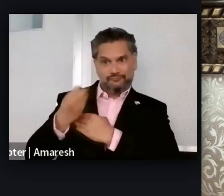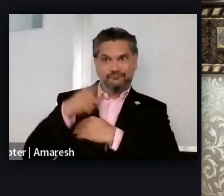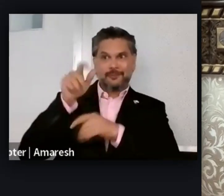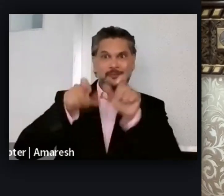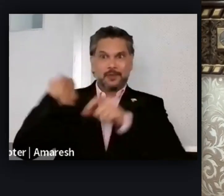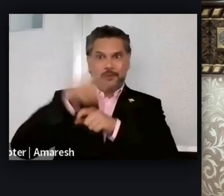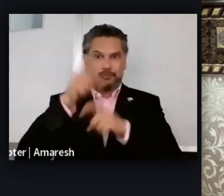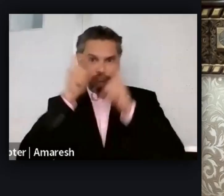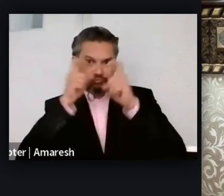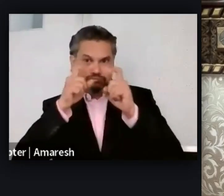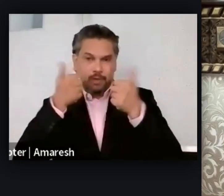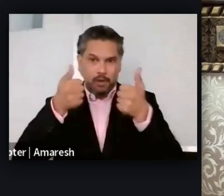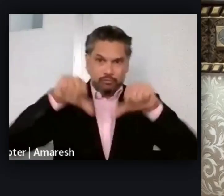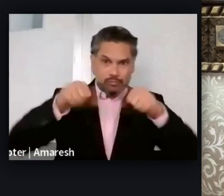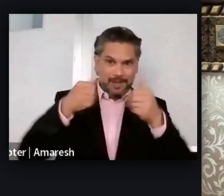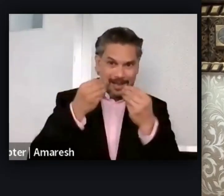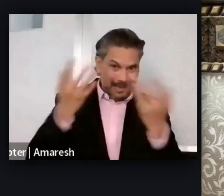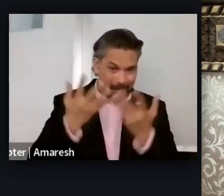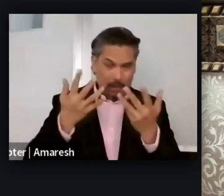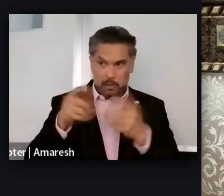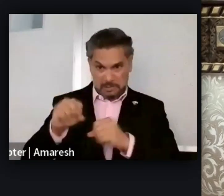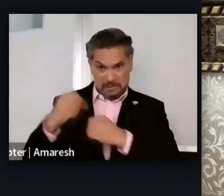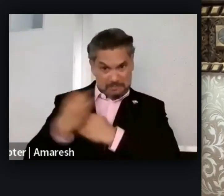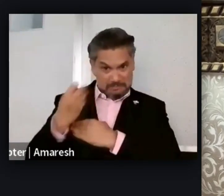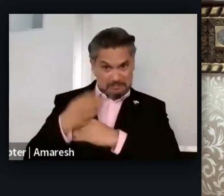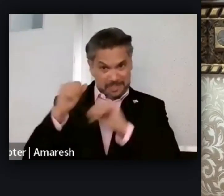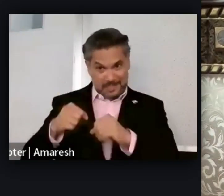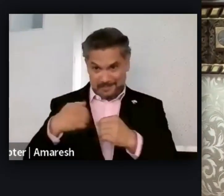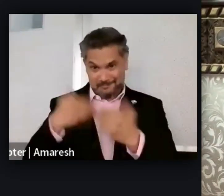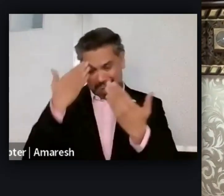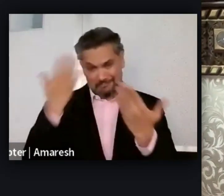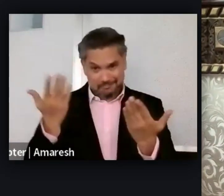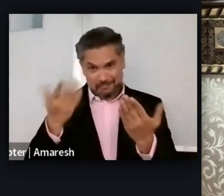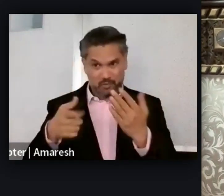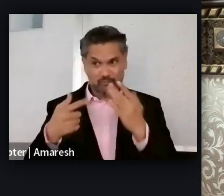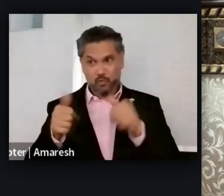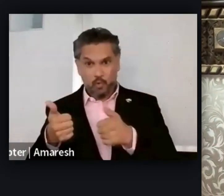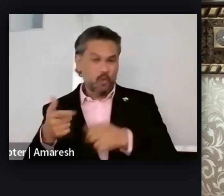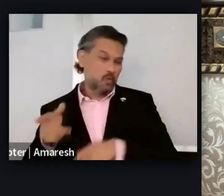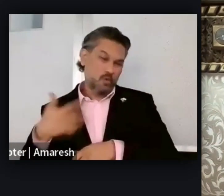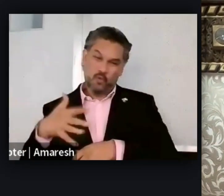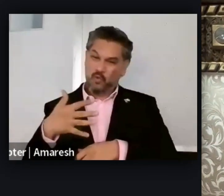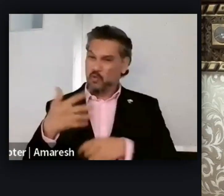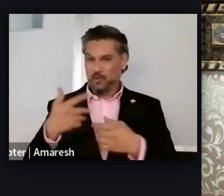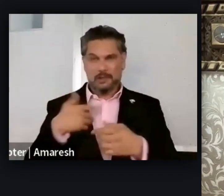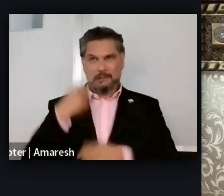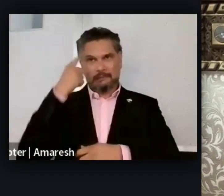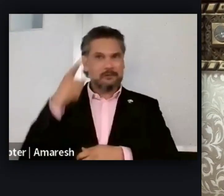reliably use the AI models for this kind of functioning, but certainly these kinds of cues and